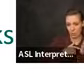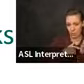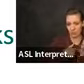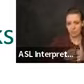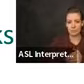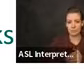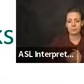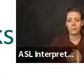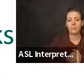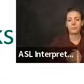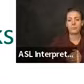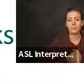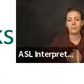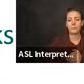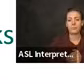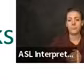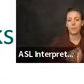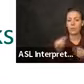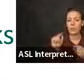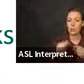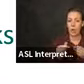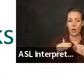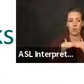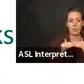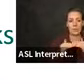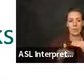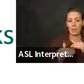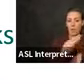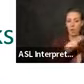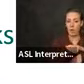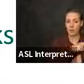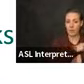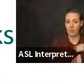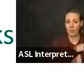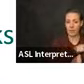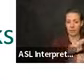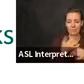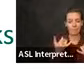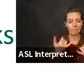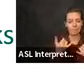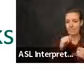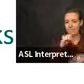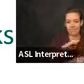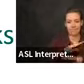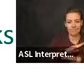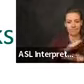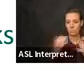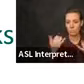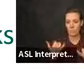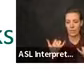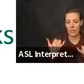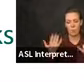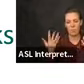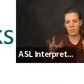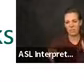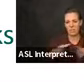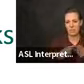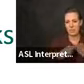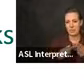Low and stable hospitalization is also not currently met at this time. As discussed earlier, we are seeing some